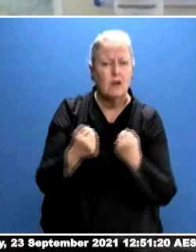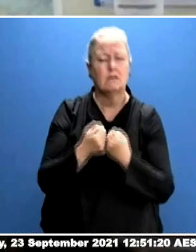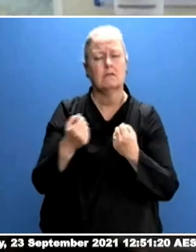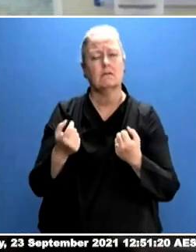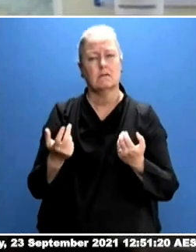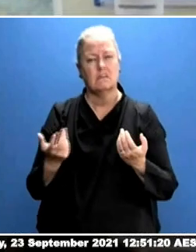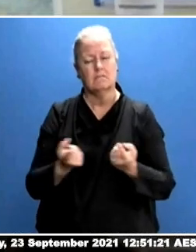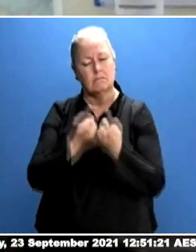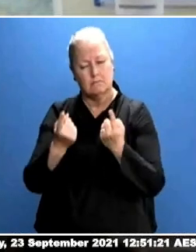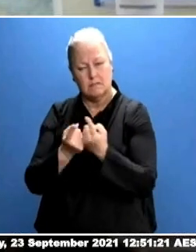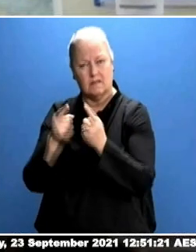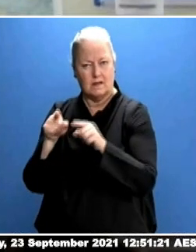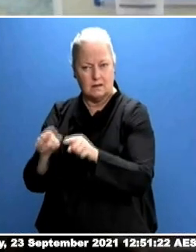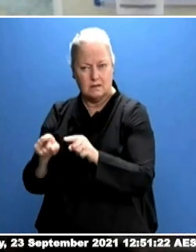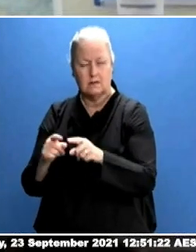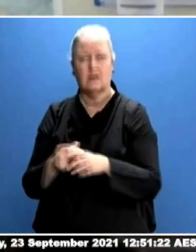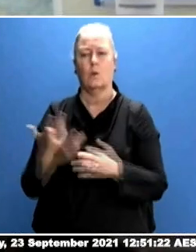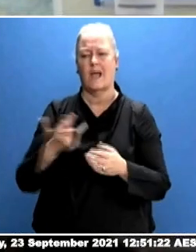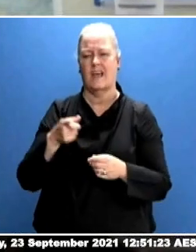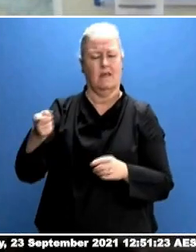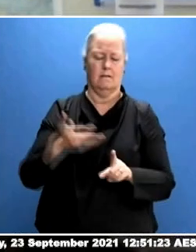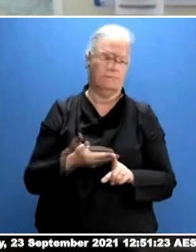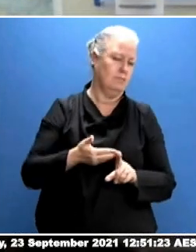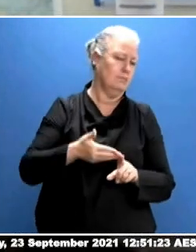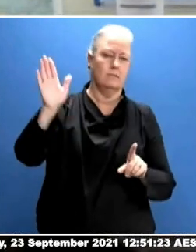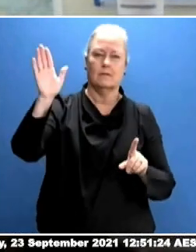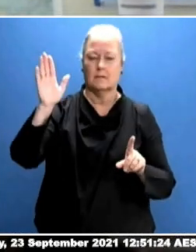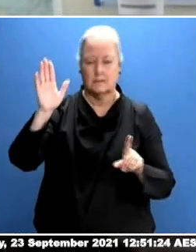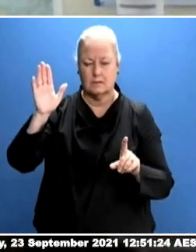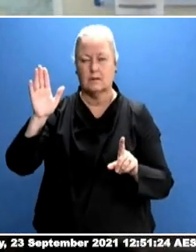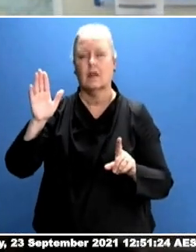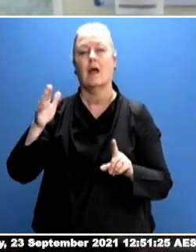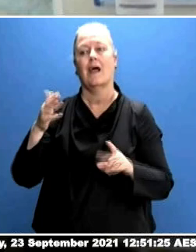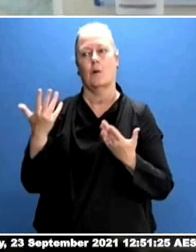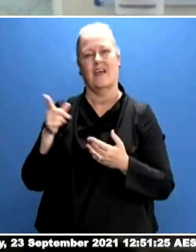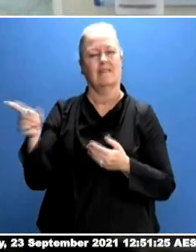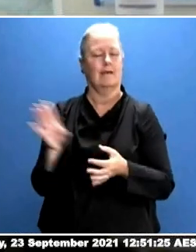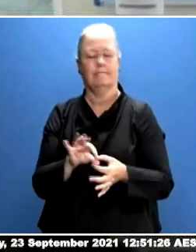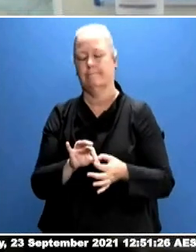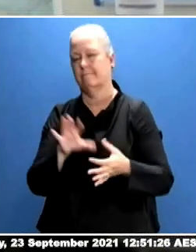where going off-track has involved being disconnected to their family,